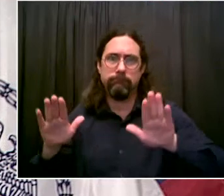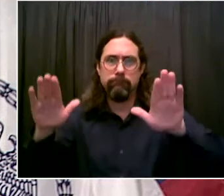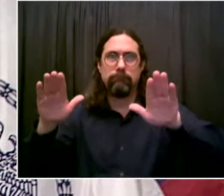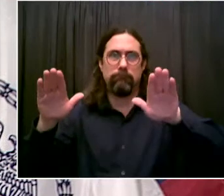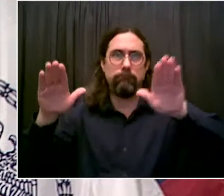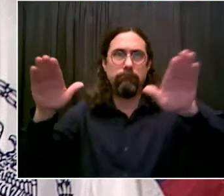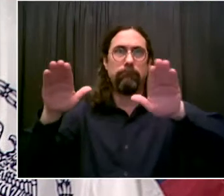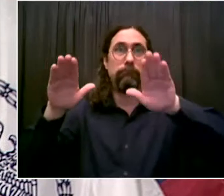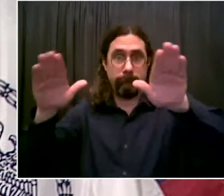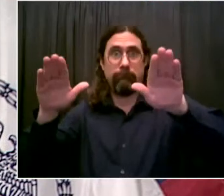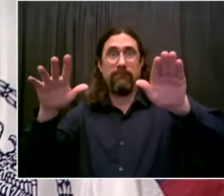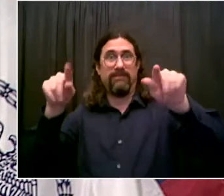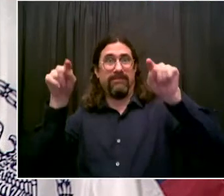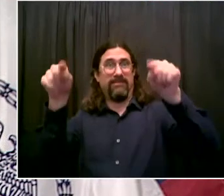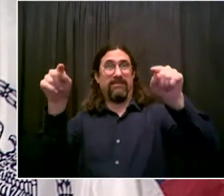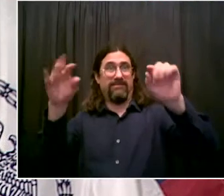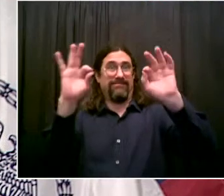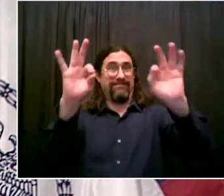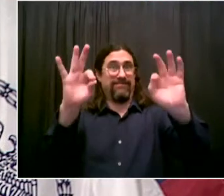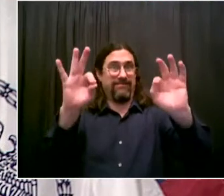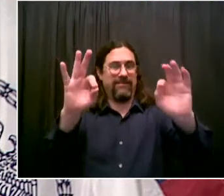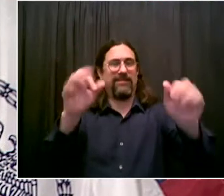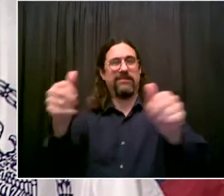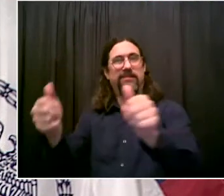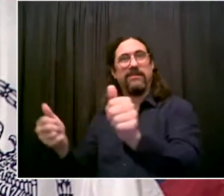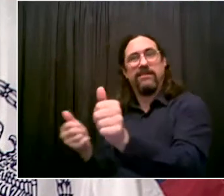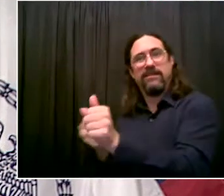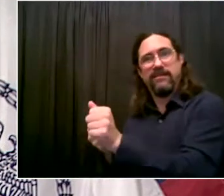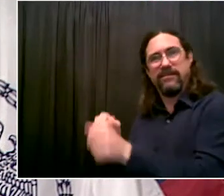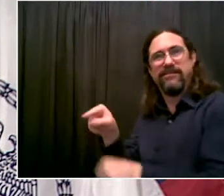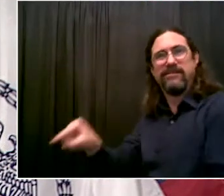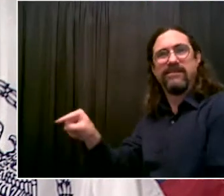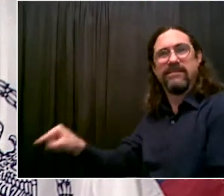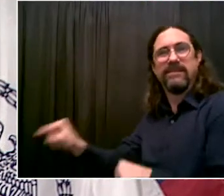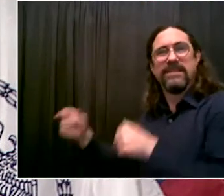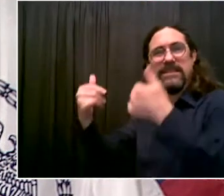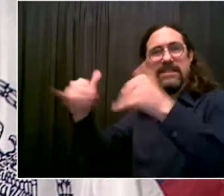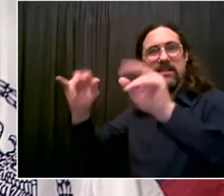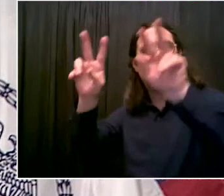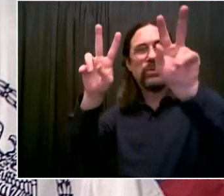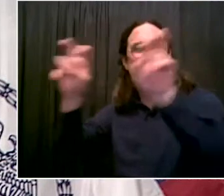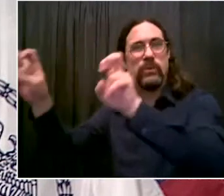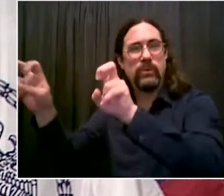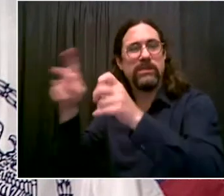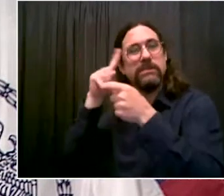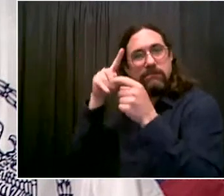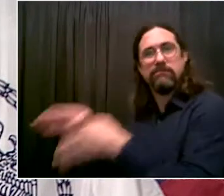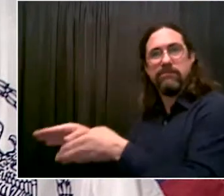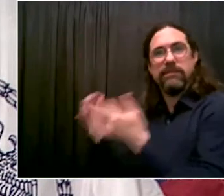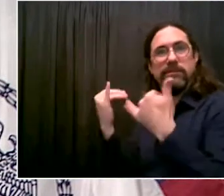MORE AND MORE TO QUALITY-OF-LIF ISSUES. Y HAVE SEEN I,F TNO, WE WILL GET IT TO YOU. NYPD VERY ENERGETICALLY